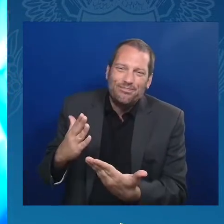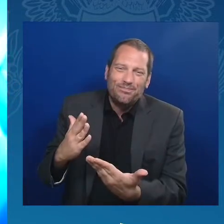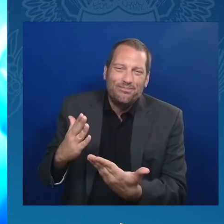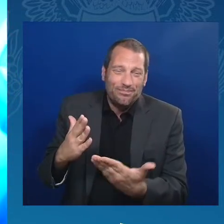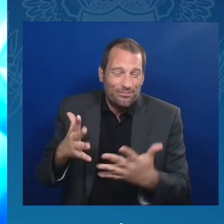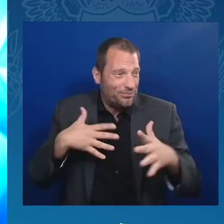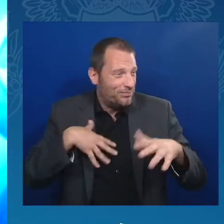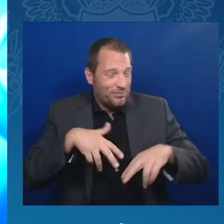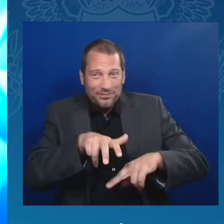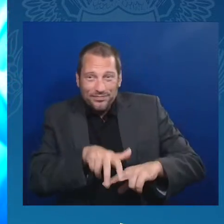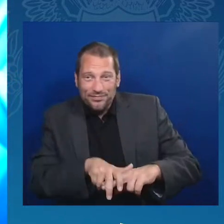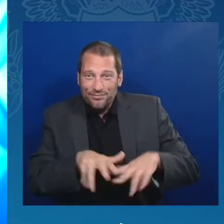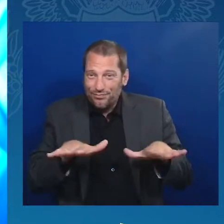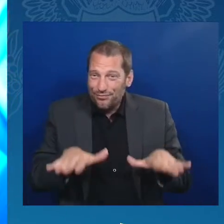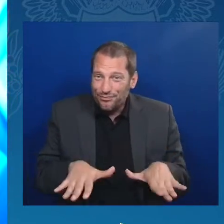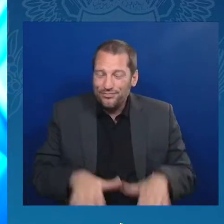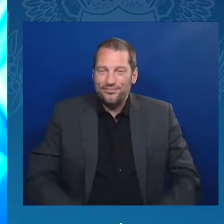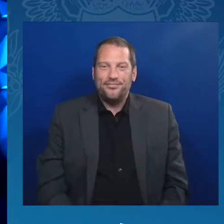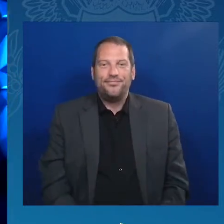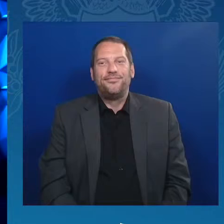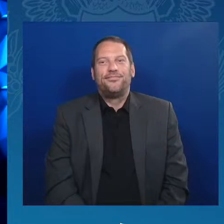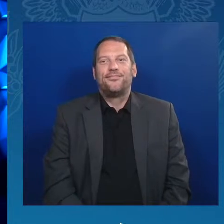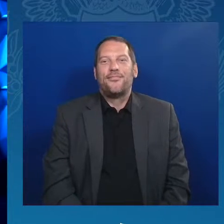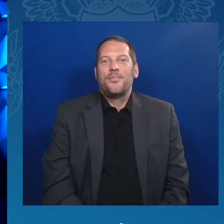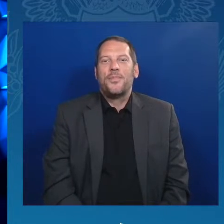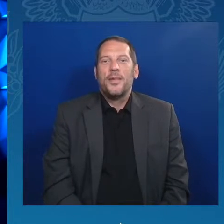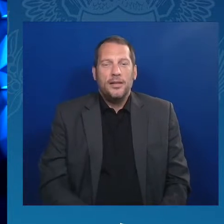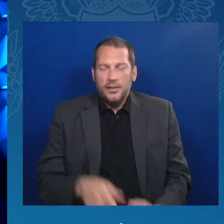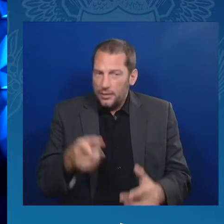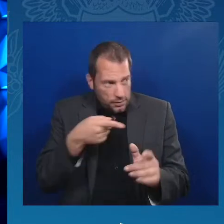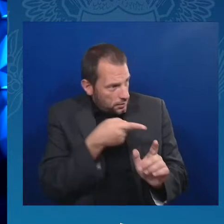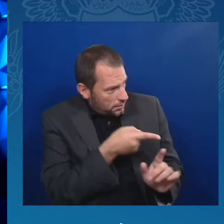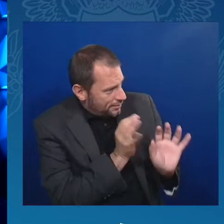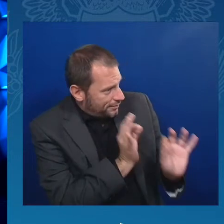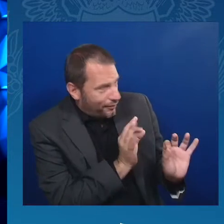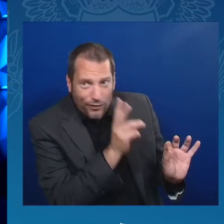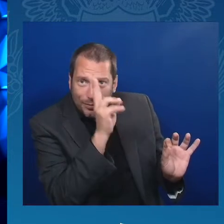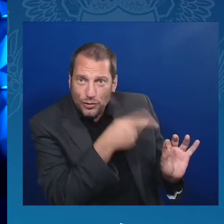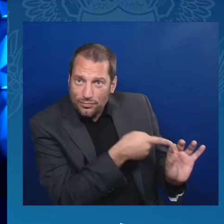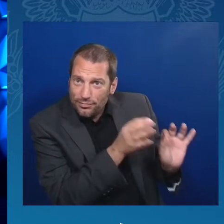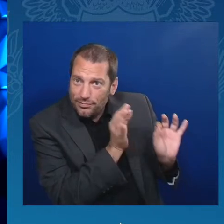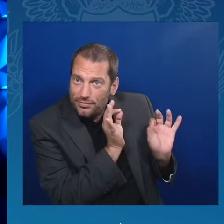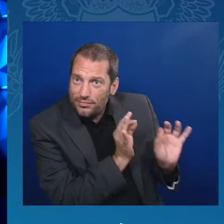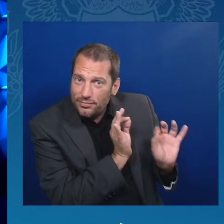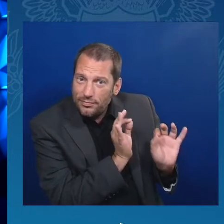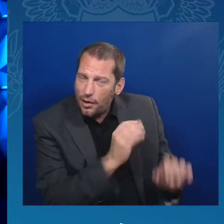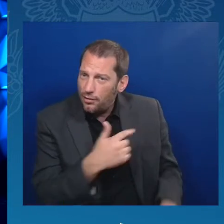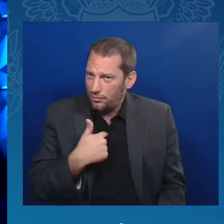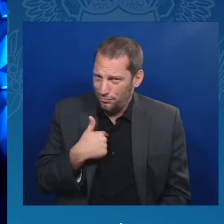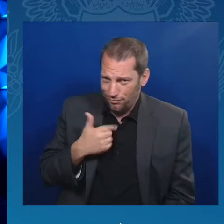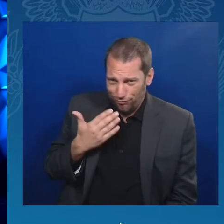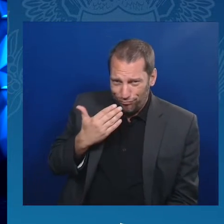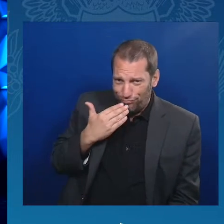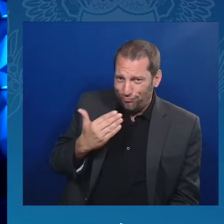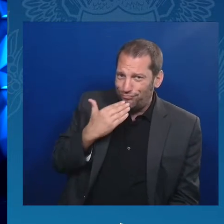Mr. Harvey: Well, how are you, Madam Vice President? The Vice President: I am very well, Mr. Harvey. How you doing? Mr. Harvey: Pretty busy. The Vice President: Yeah, I'm in these streets.